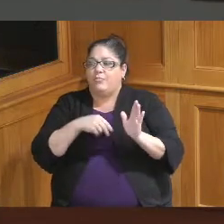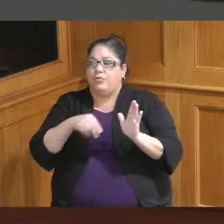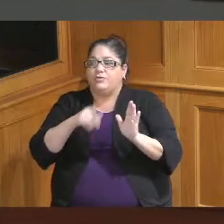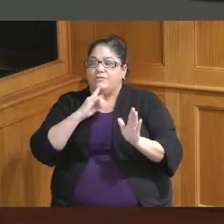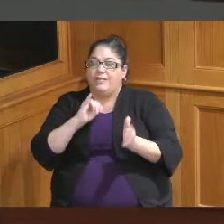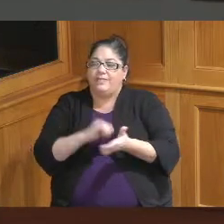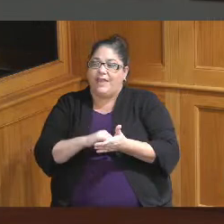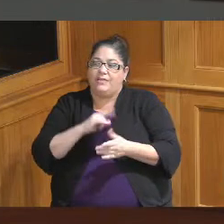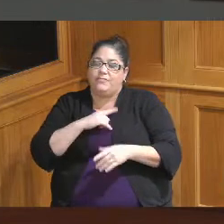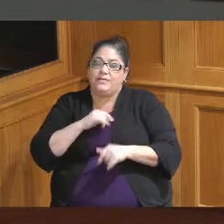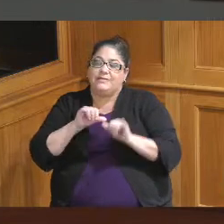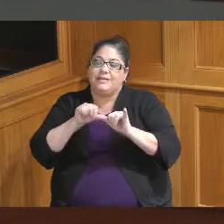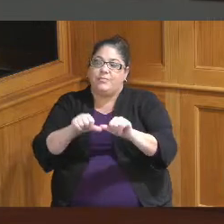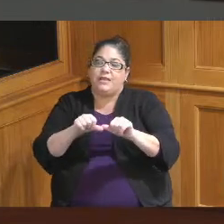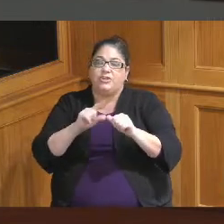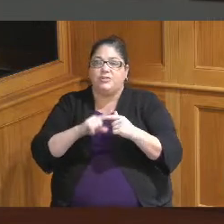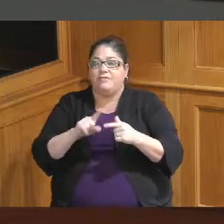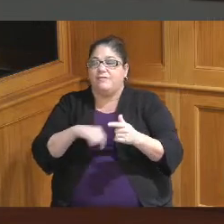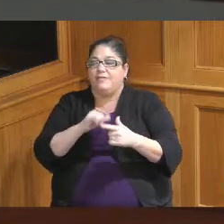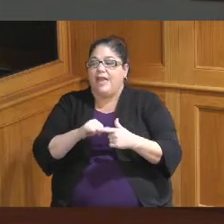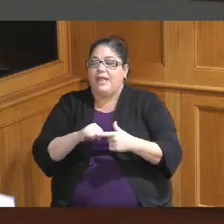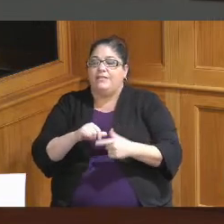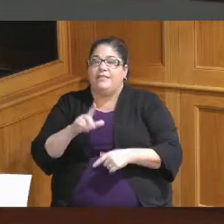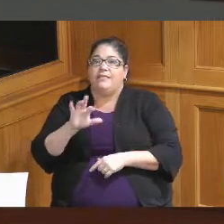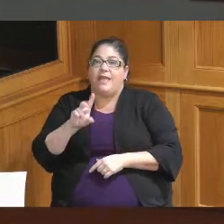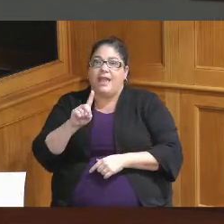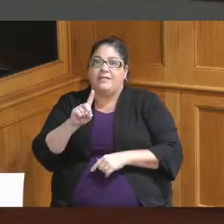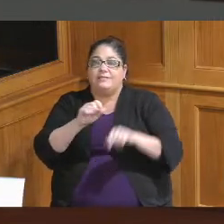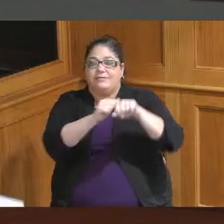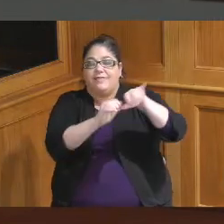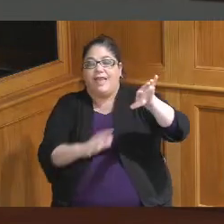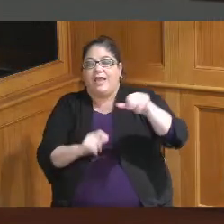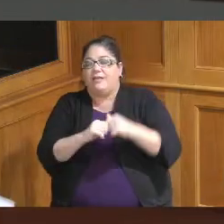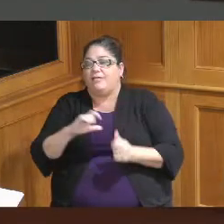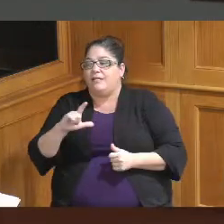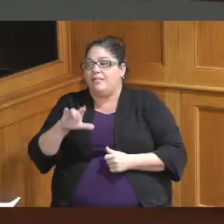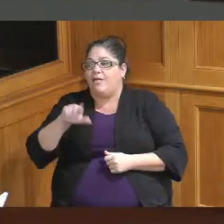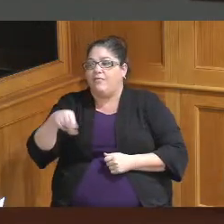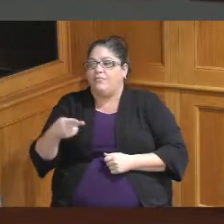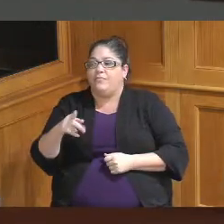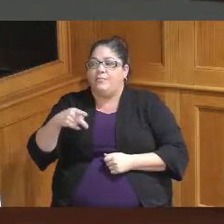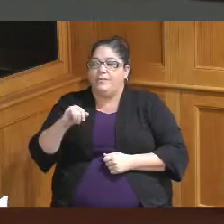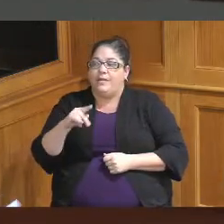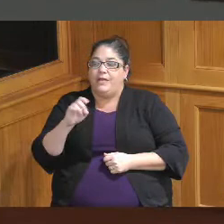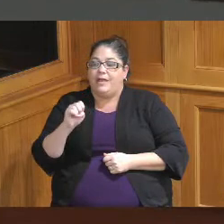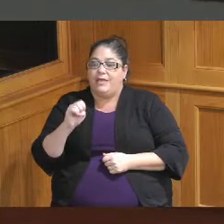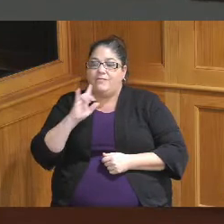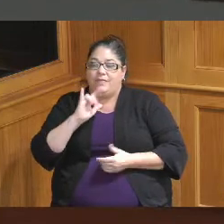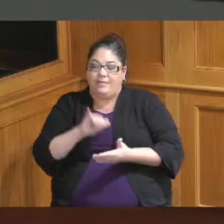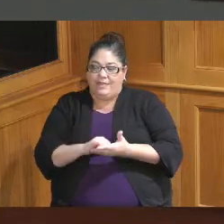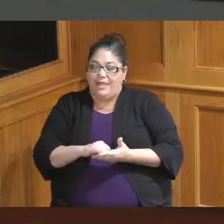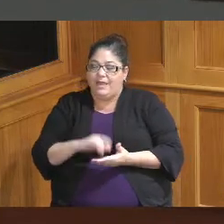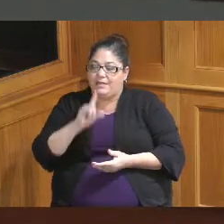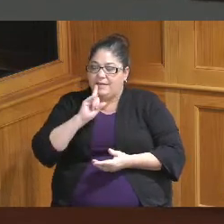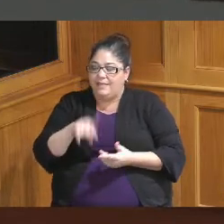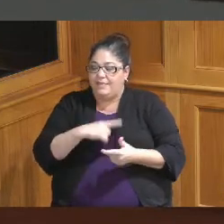the stabilization of a land landslide on Clough Pike or prevent landslide on Clough Pike and then